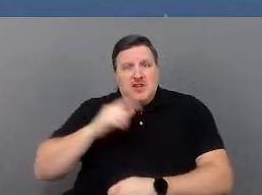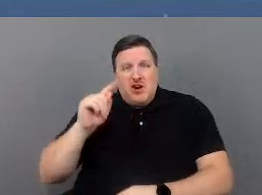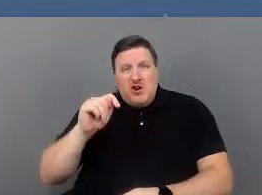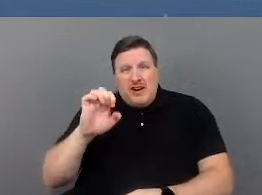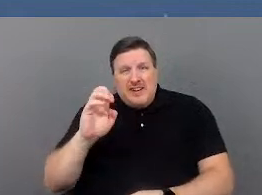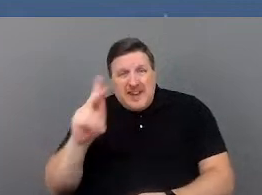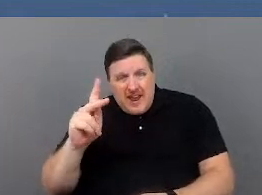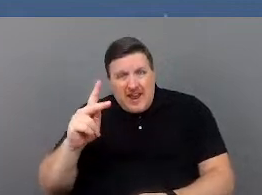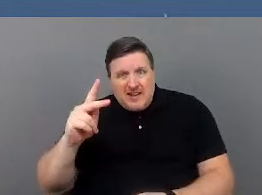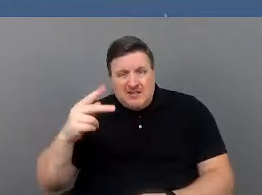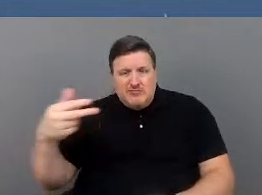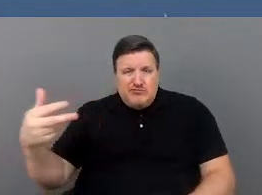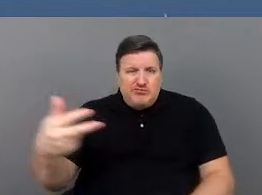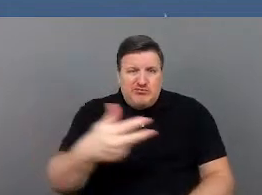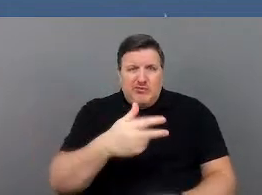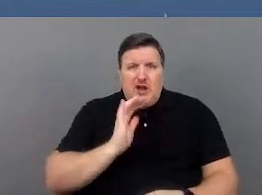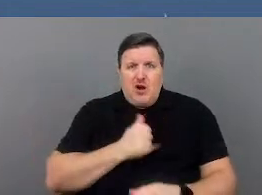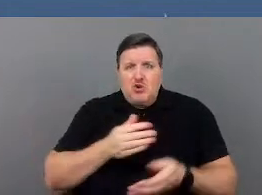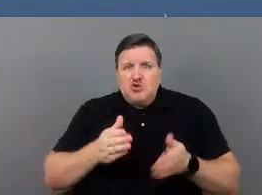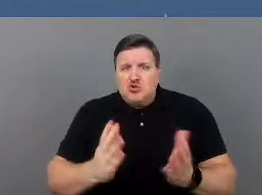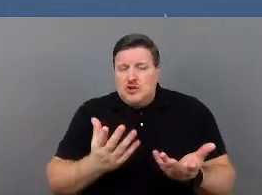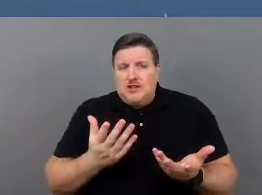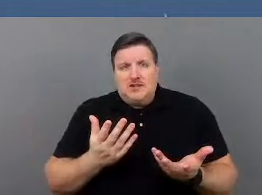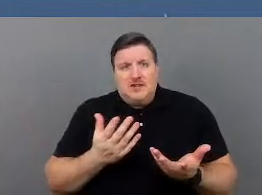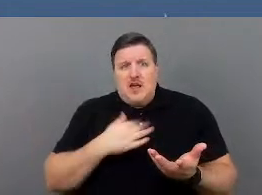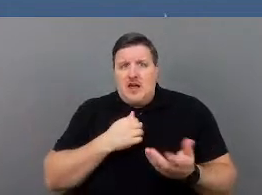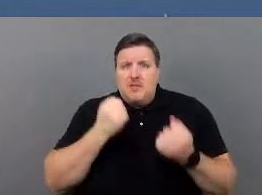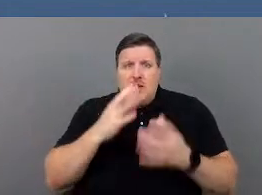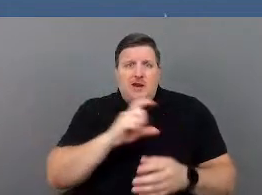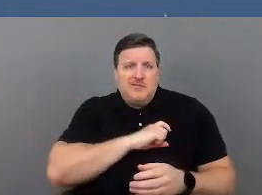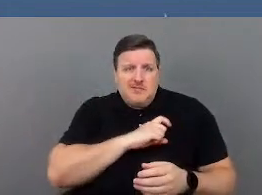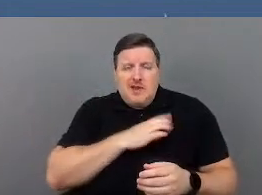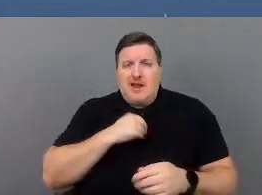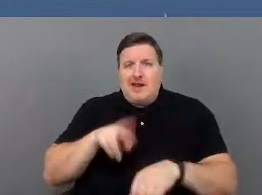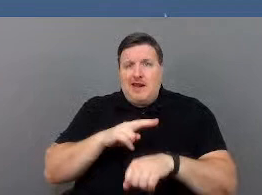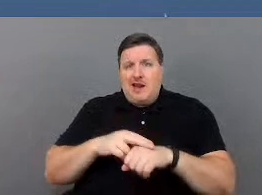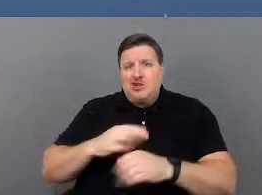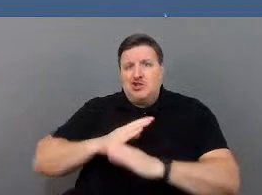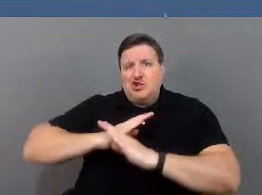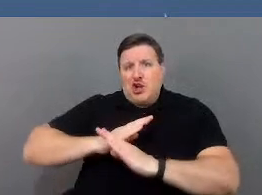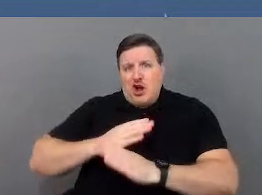AND NATIONAL GUARD MEMBERS ARE DEPLOYED TO ROLL DOWN OUR STREETS AND UNPRECEDENTED NUMBERS OF POLICE PROTEST DEMANDING CHANGE.